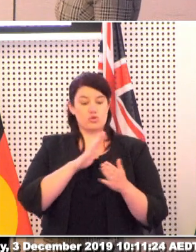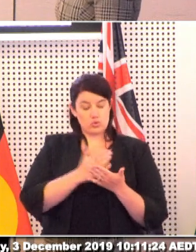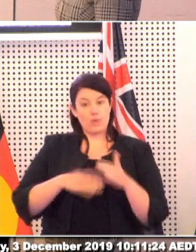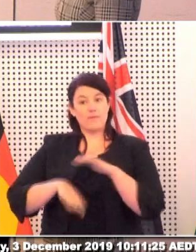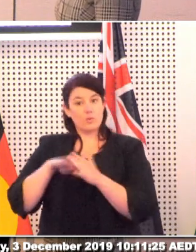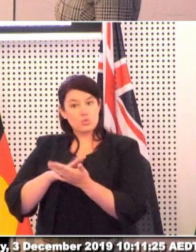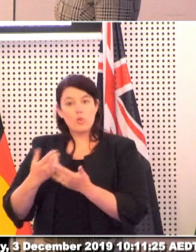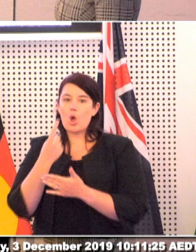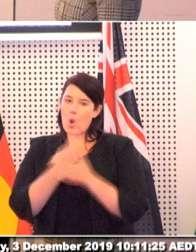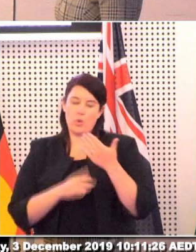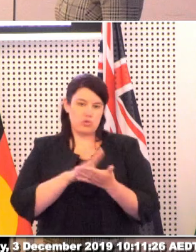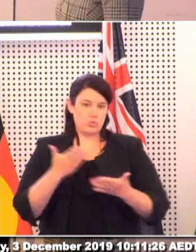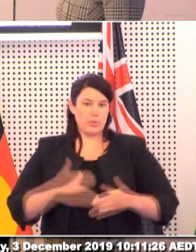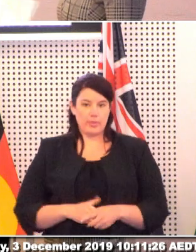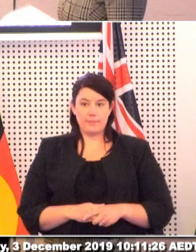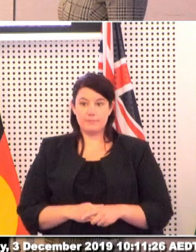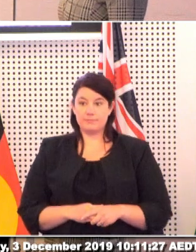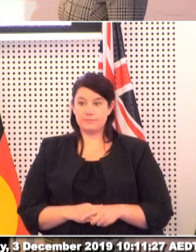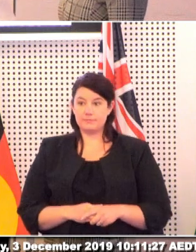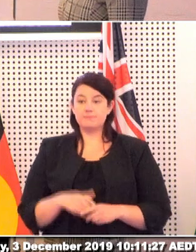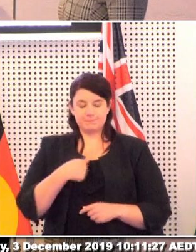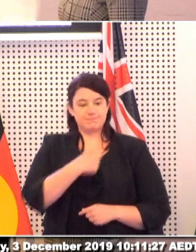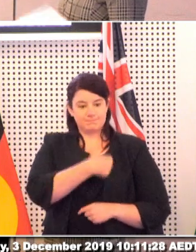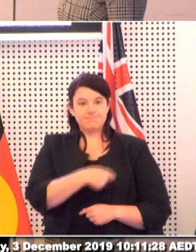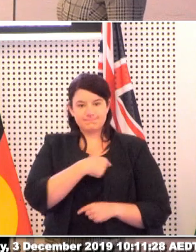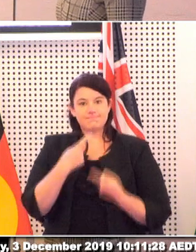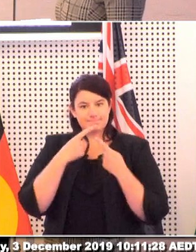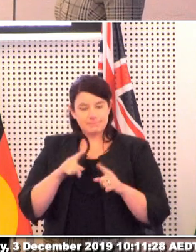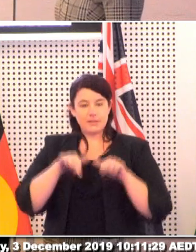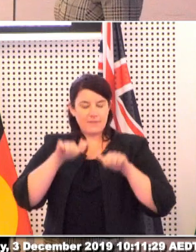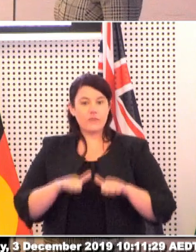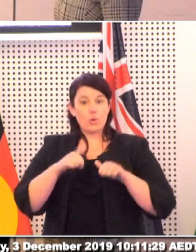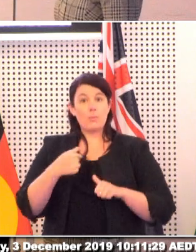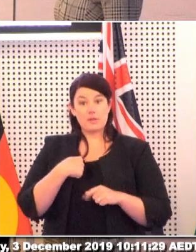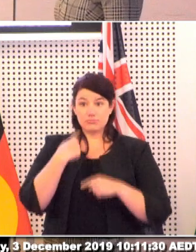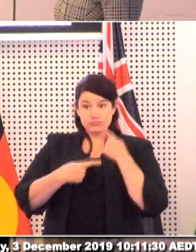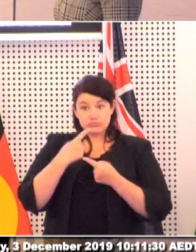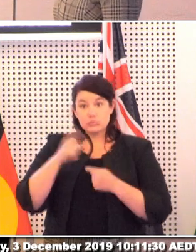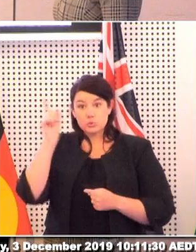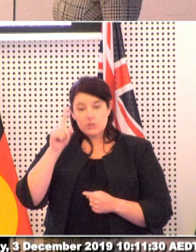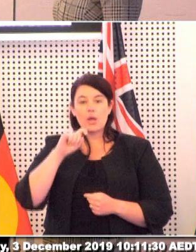and nothing but the truth. I solemnly and sincerely declare and affirm that te evidence I shall give will be the truth,